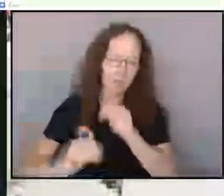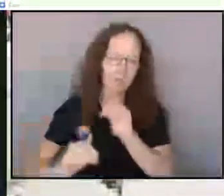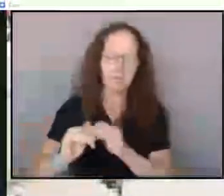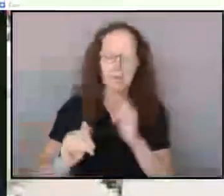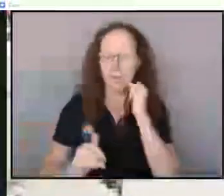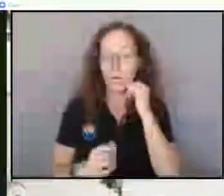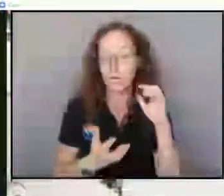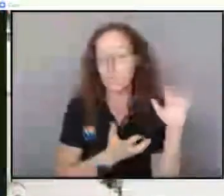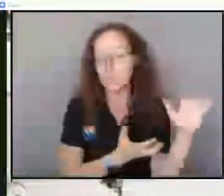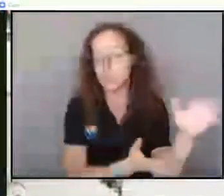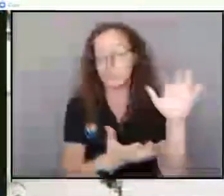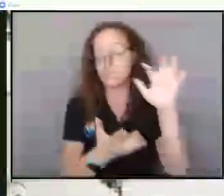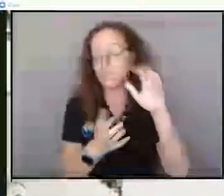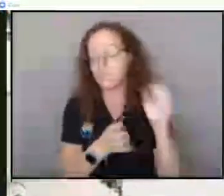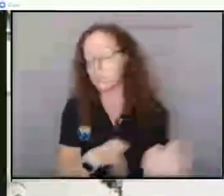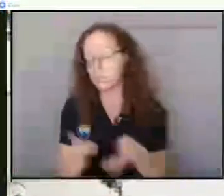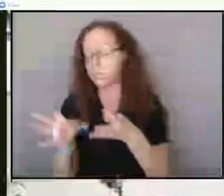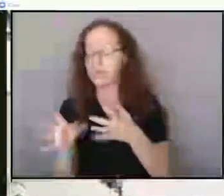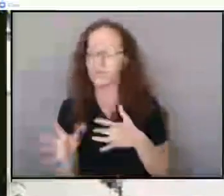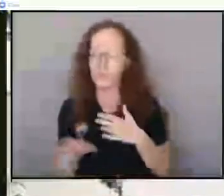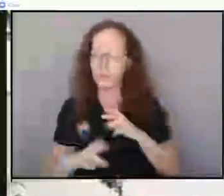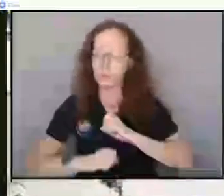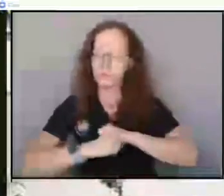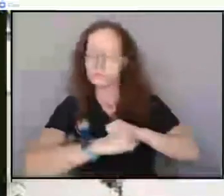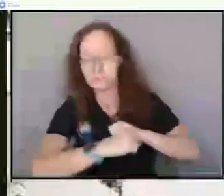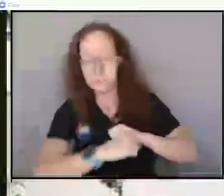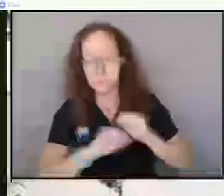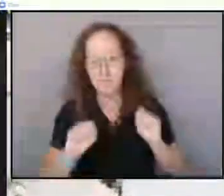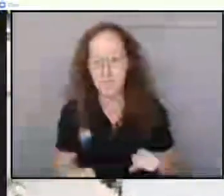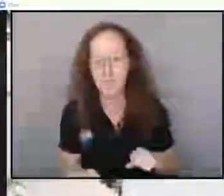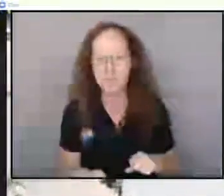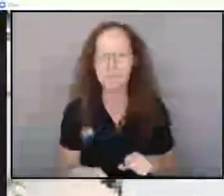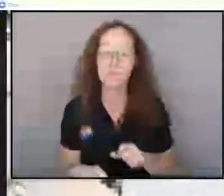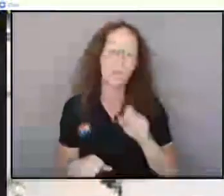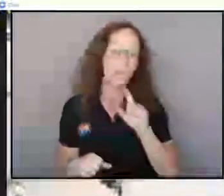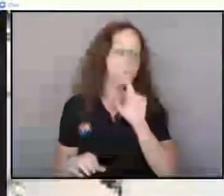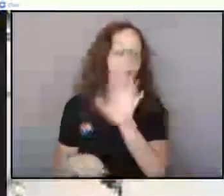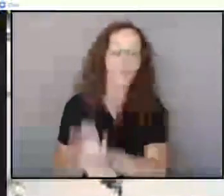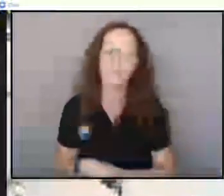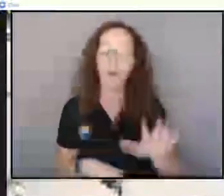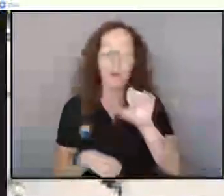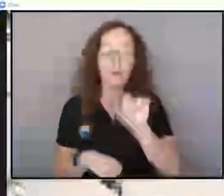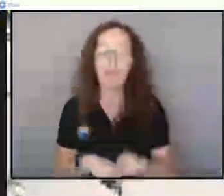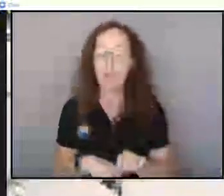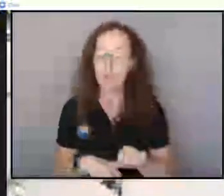FIREFIGHTERS DID AN OUTSTANDING JOB AND WE ARE REALLY PROUD OF THE WORK THEY PUT IN THERE.